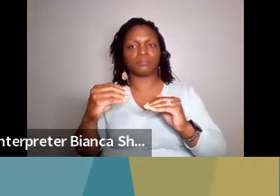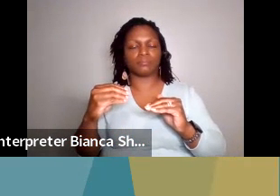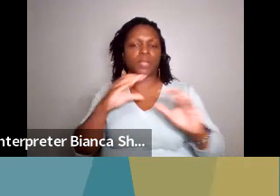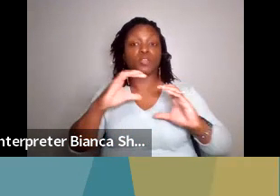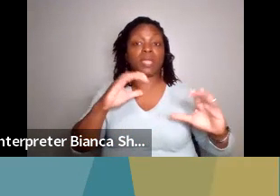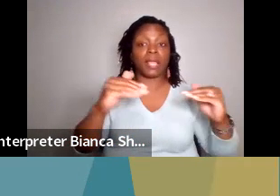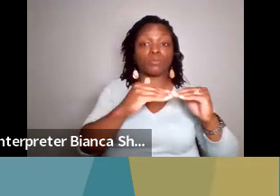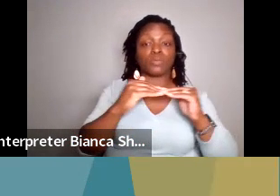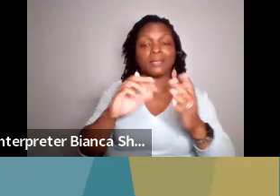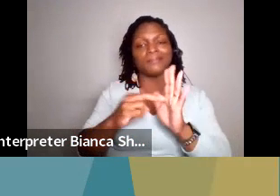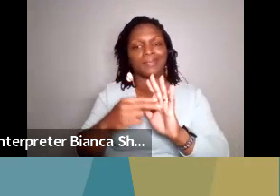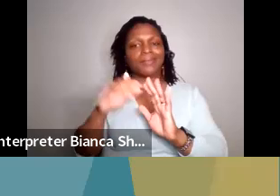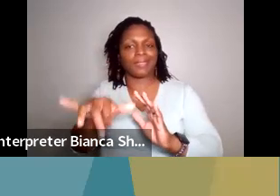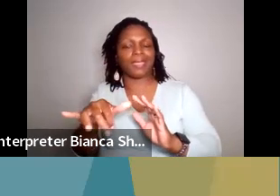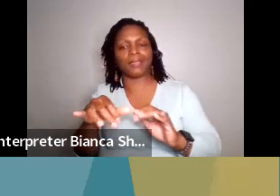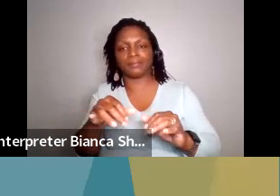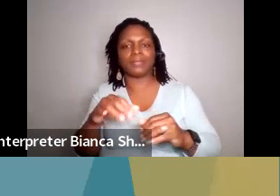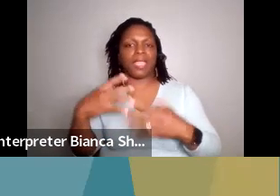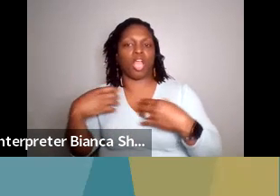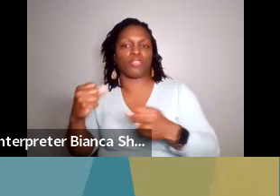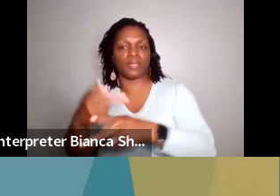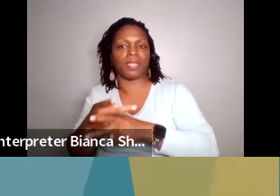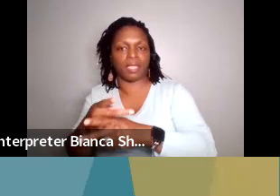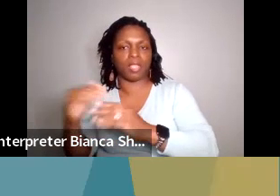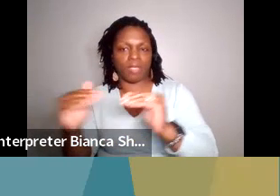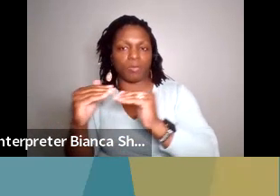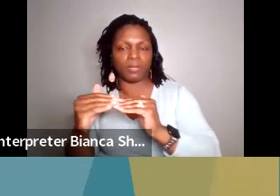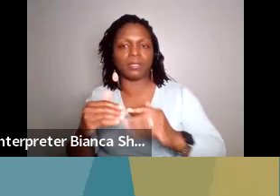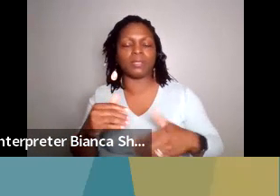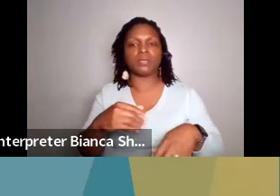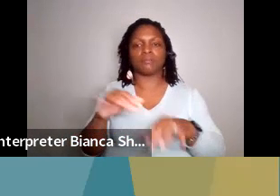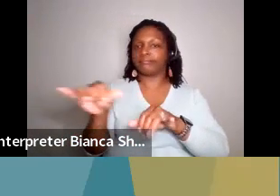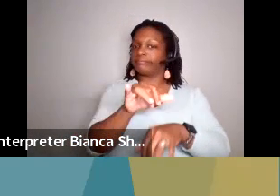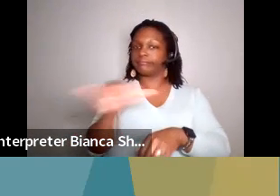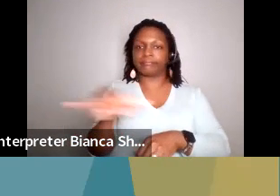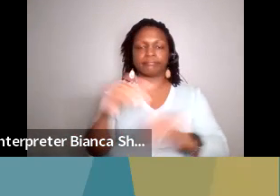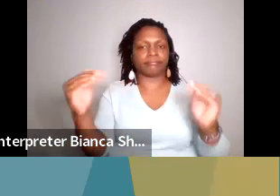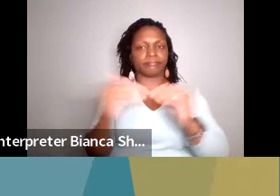So we're really excited about that best practices there's going to be a guideline book, and then there's also a handbook.